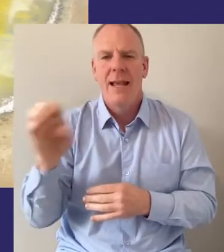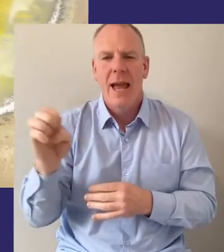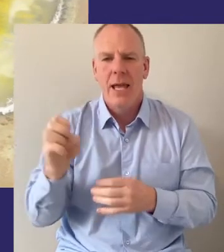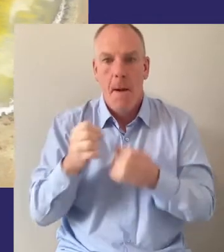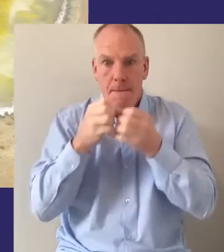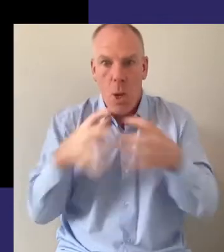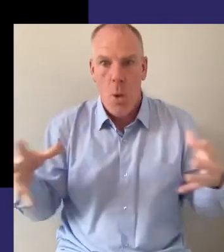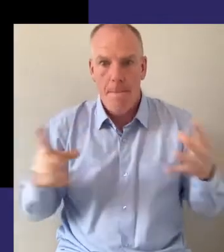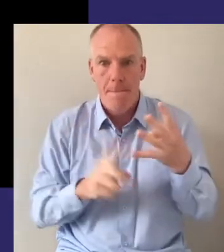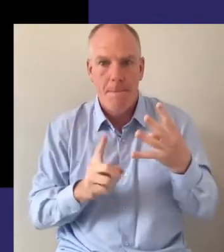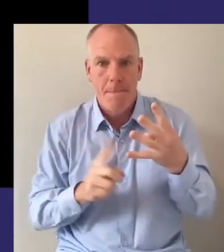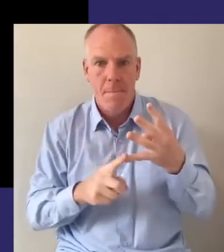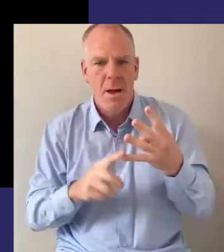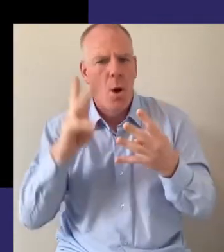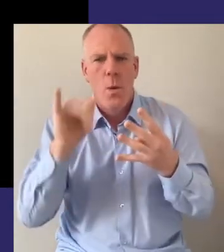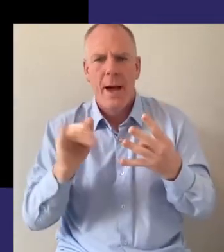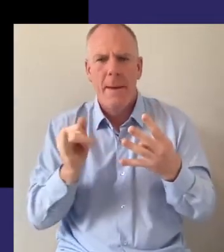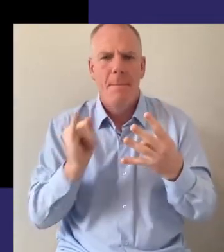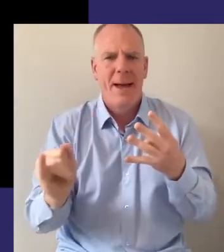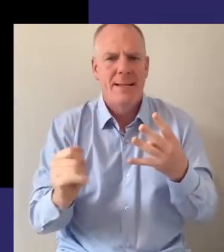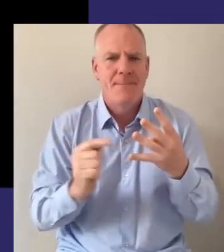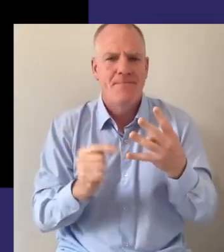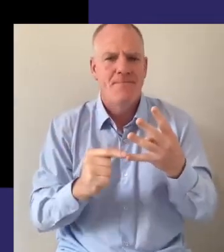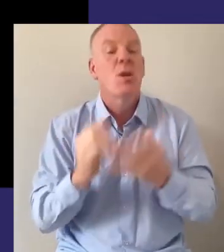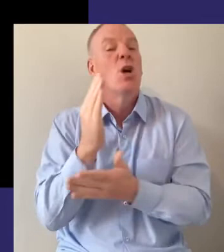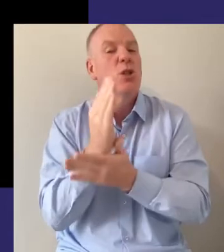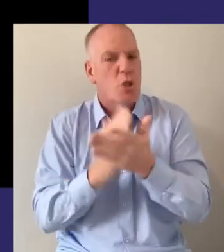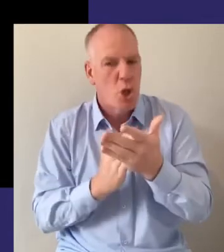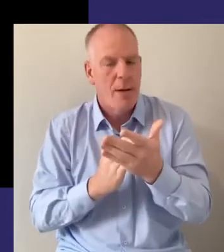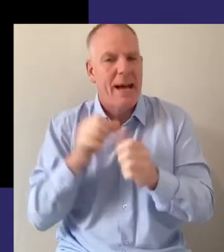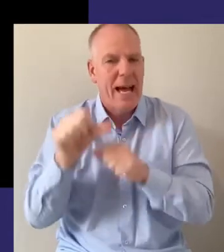algae blooms. And the reason these are bad is because some of these species can actually